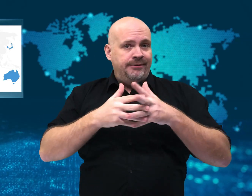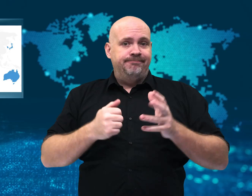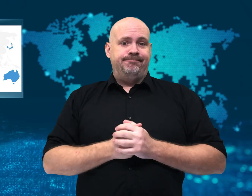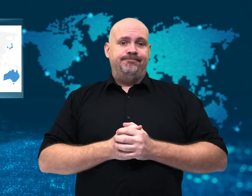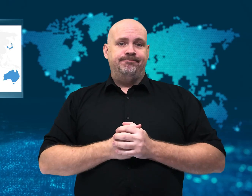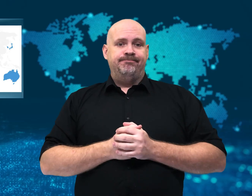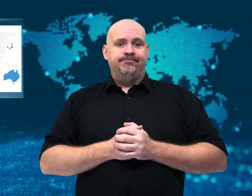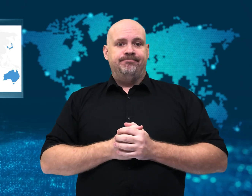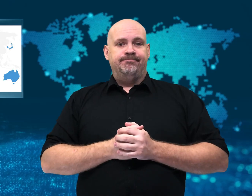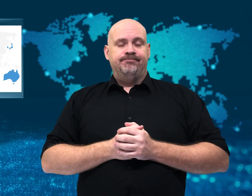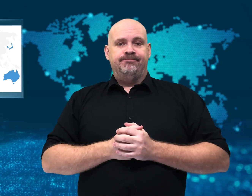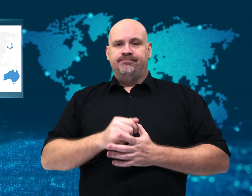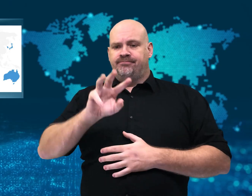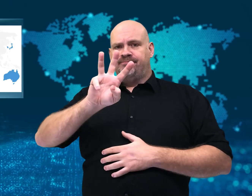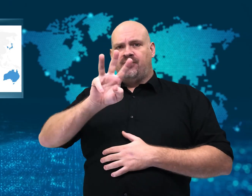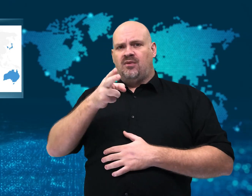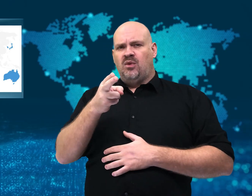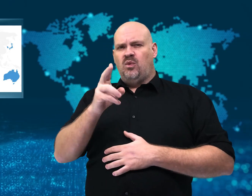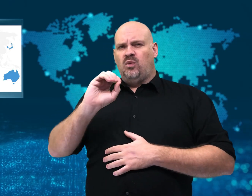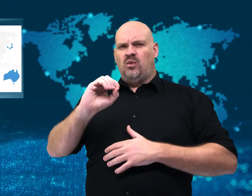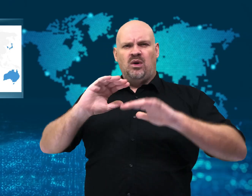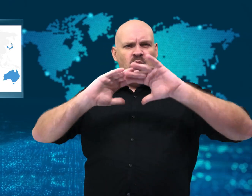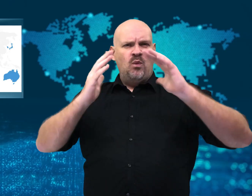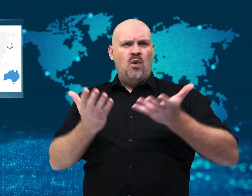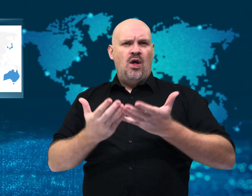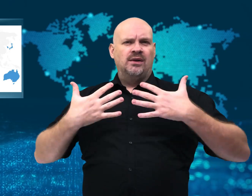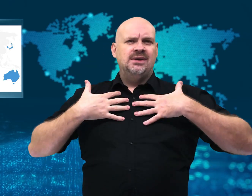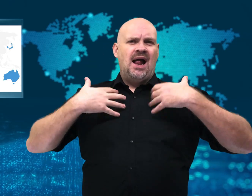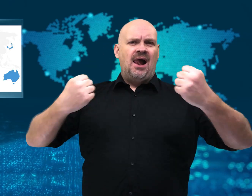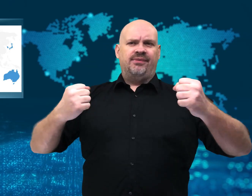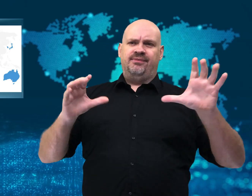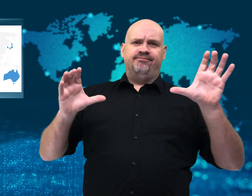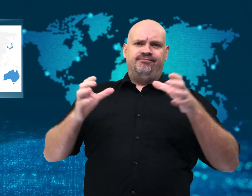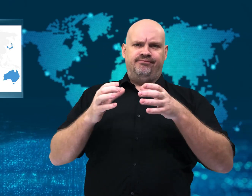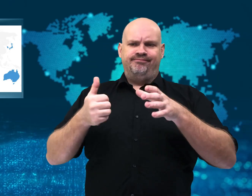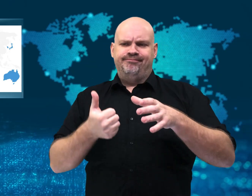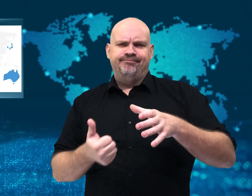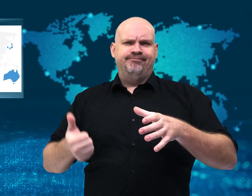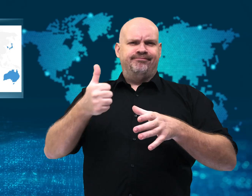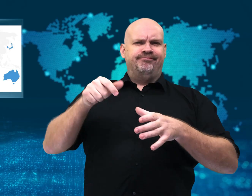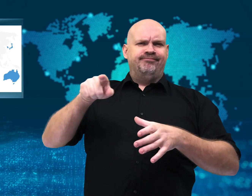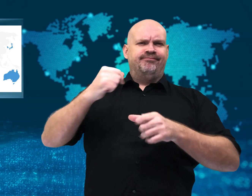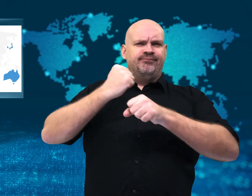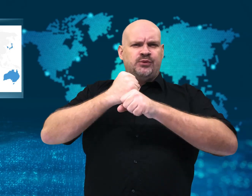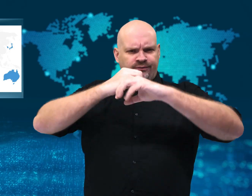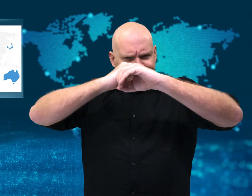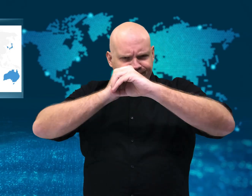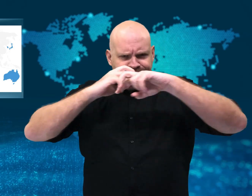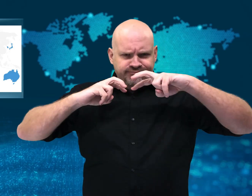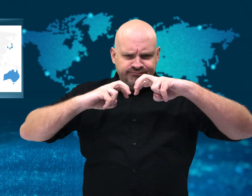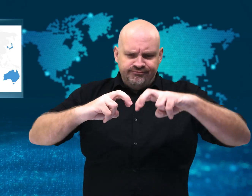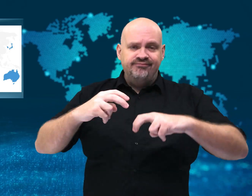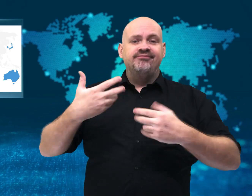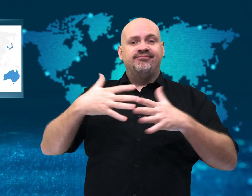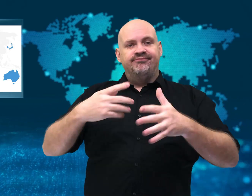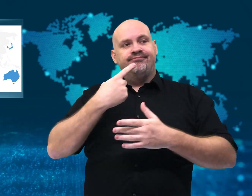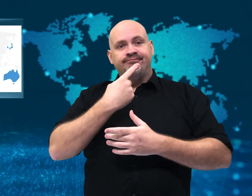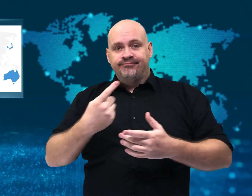The World Health Organization (WHO)’s Chief Scientist said